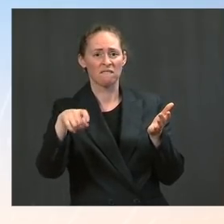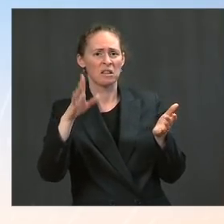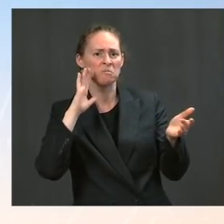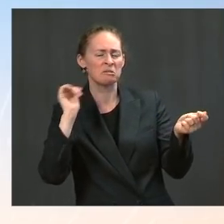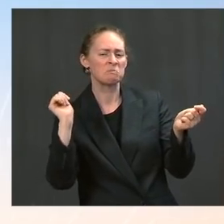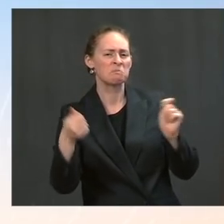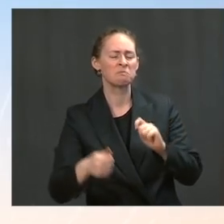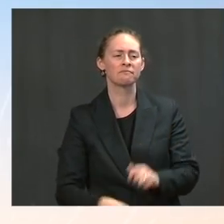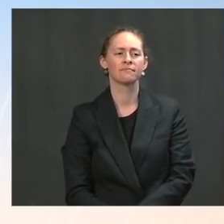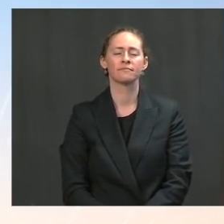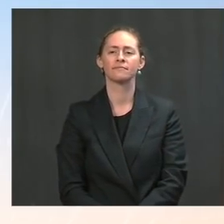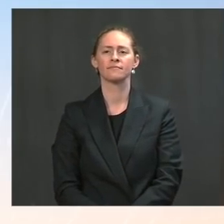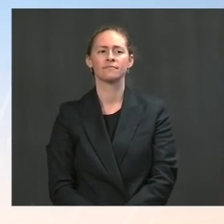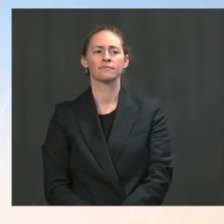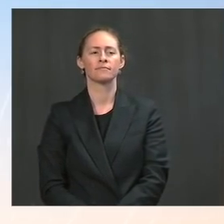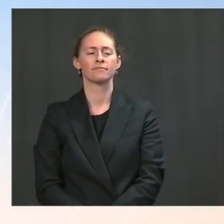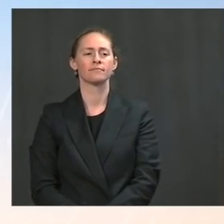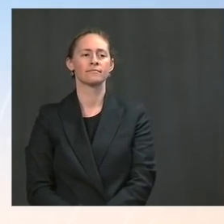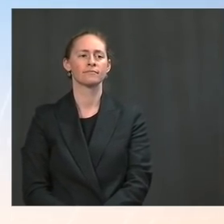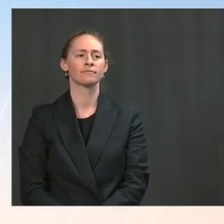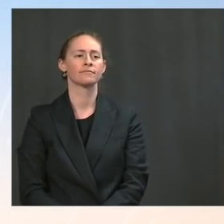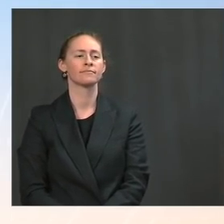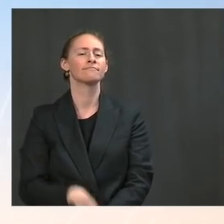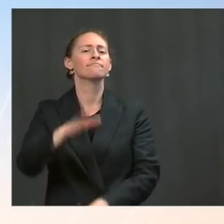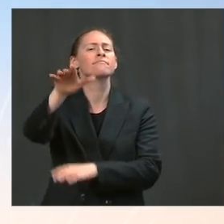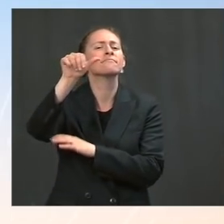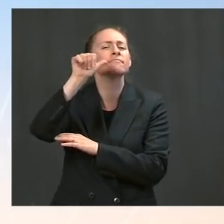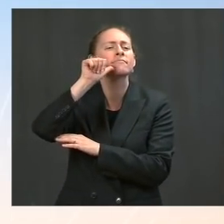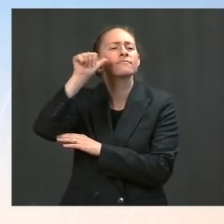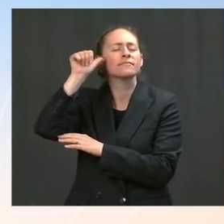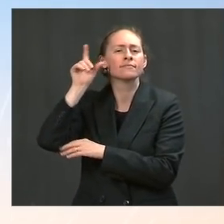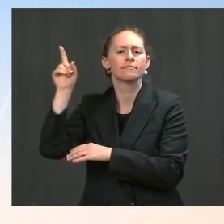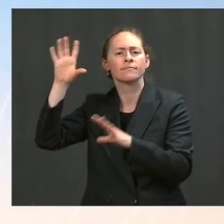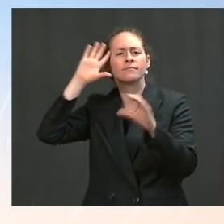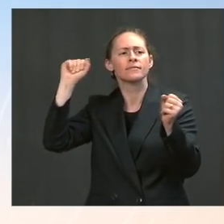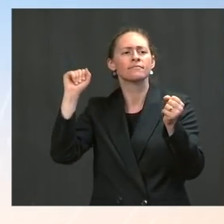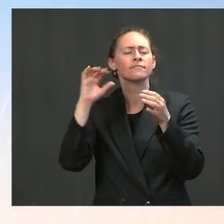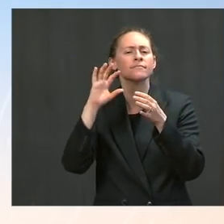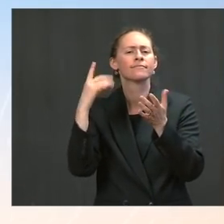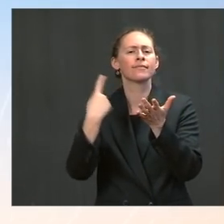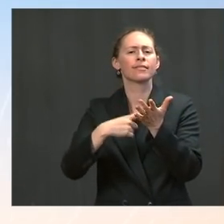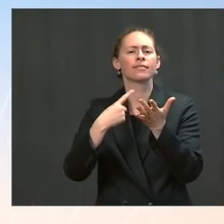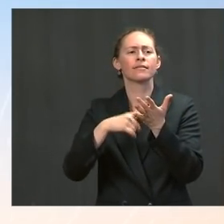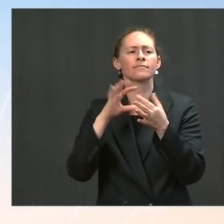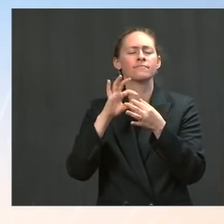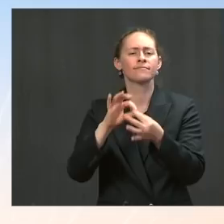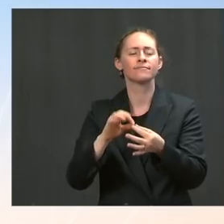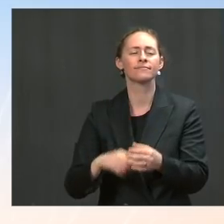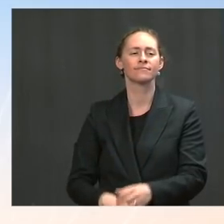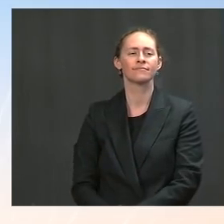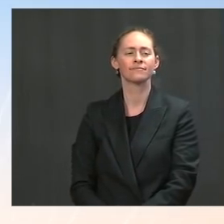he said yesterday that he's going to take into consideration some factors before he talks about what will happen